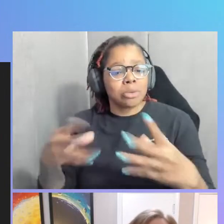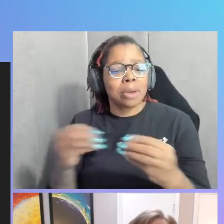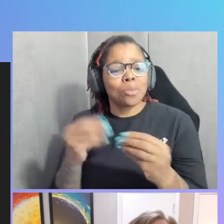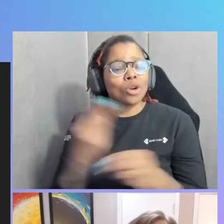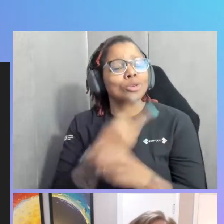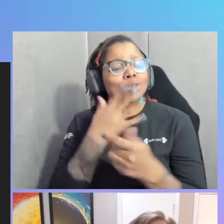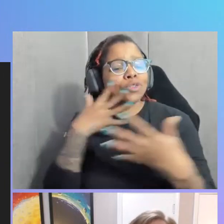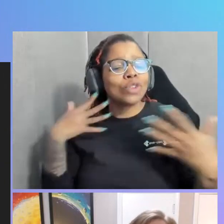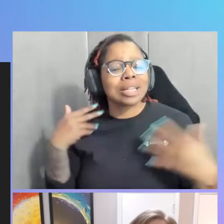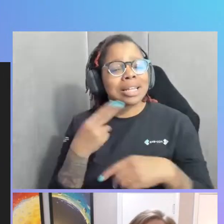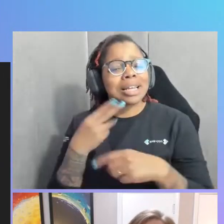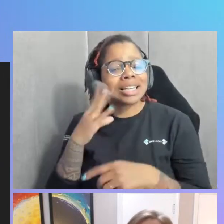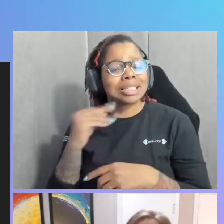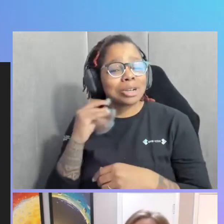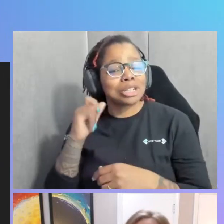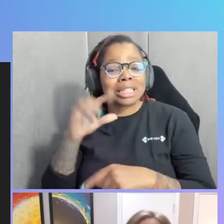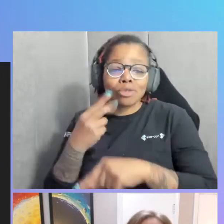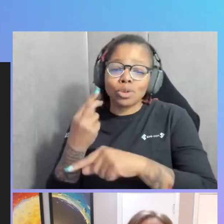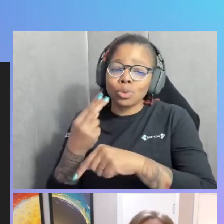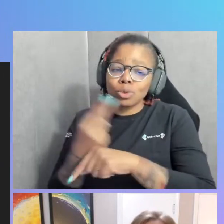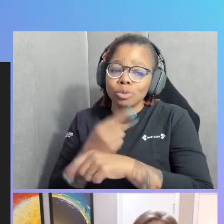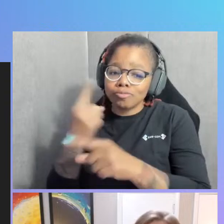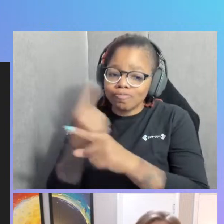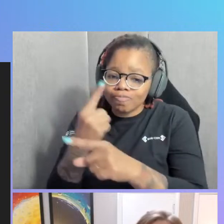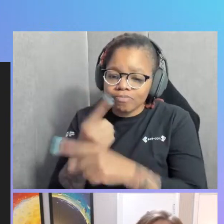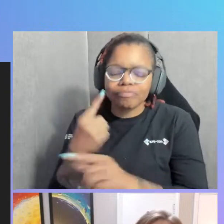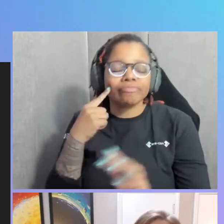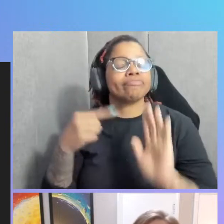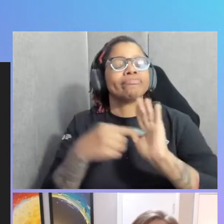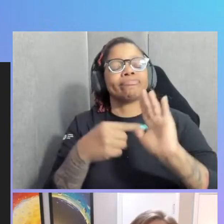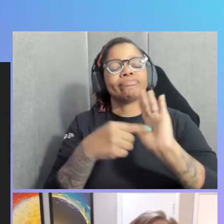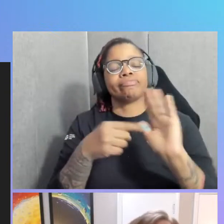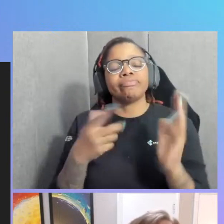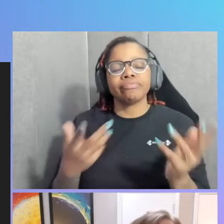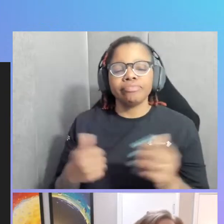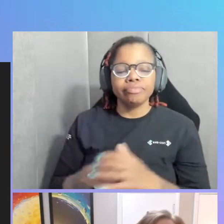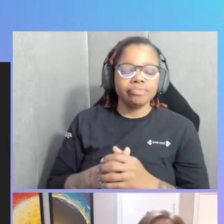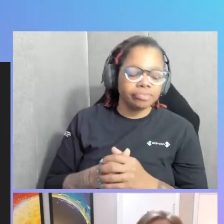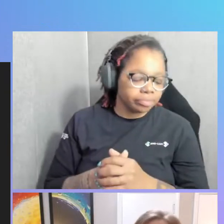correctly. So some examples of